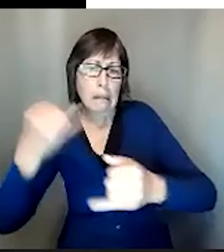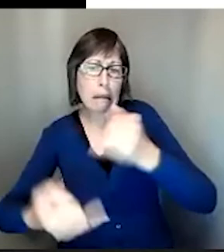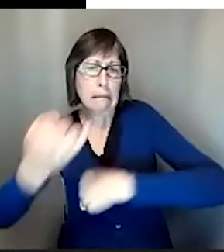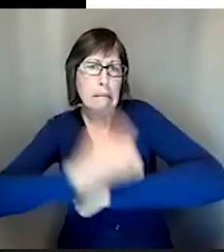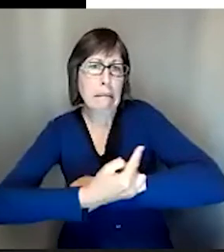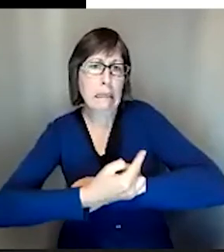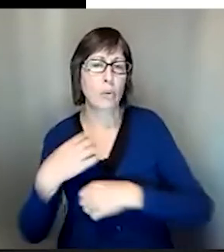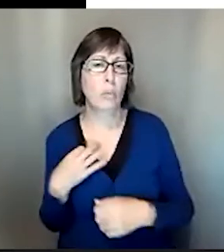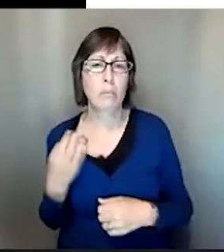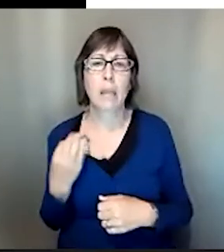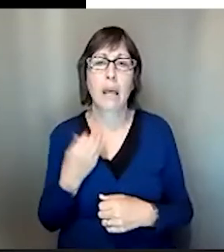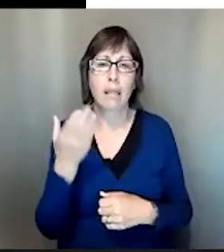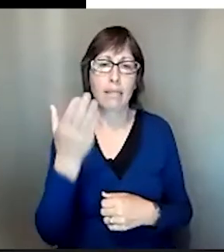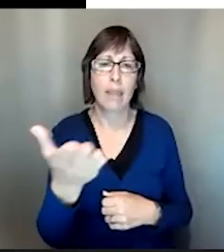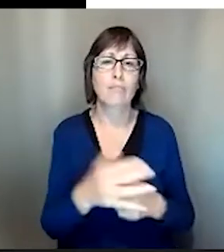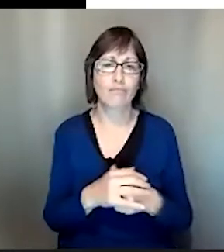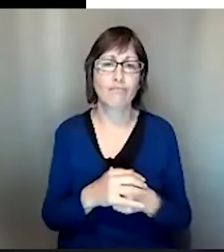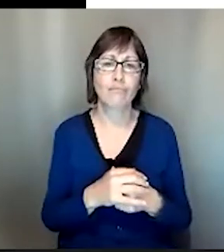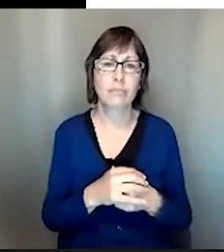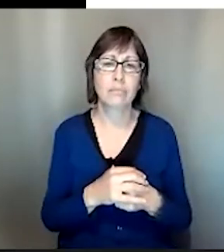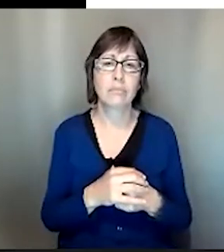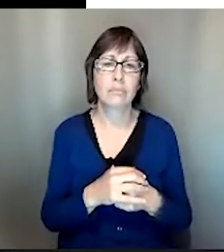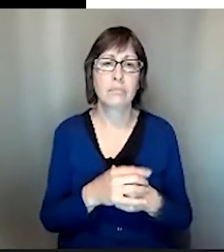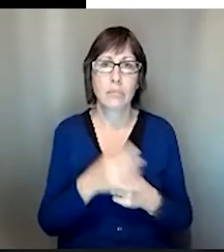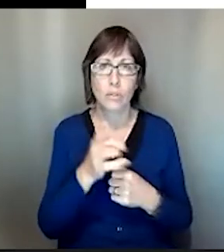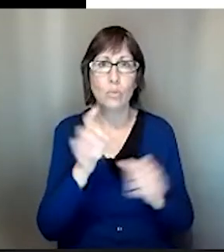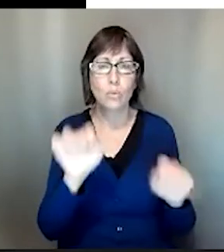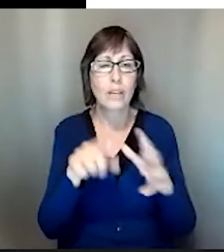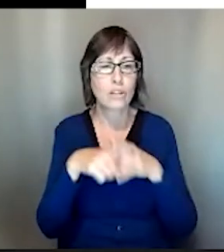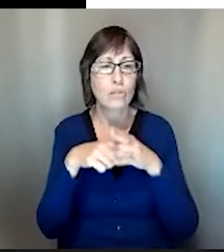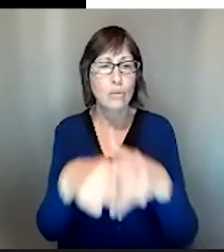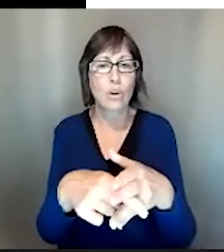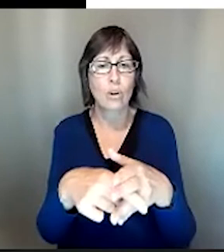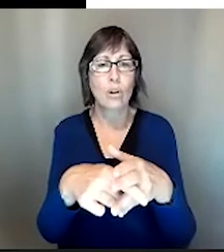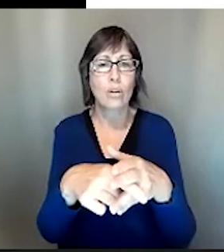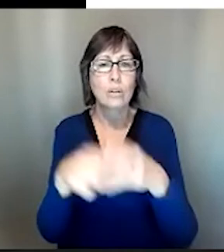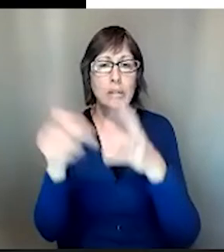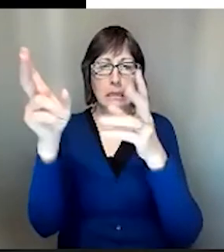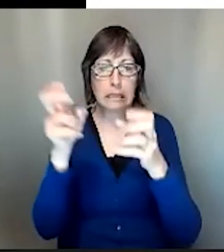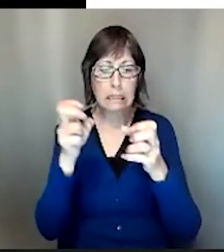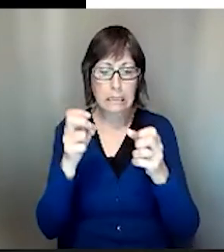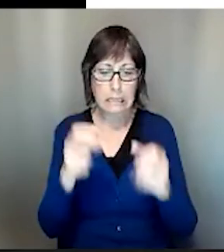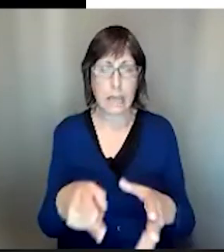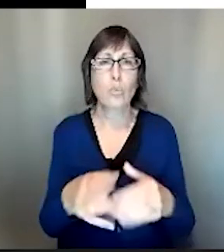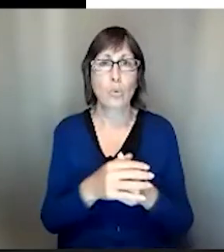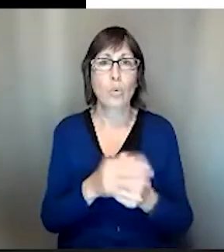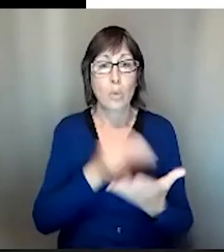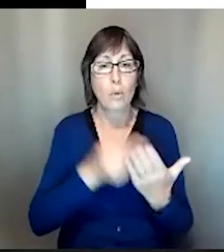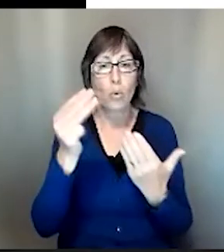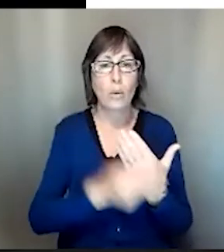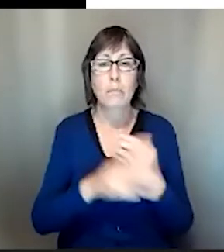that will take you to a downloaded version of the program, and the “apply” button